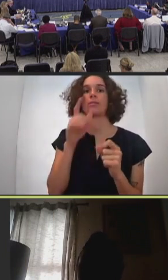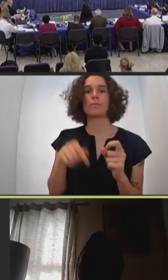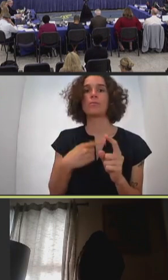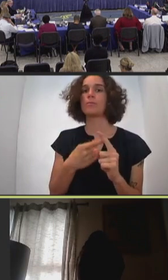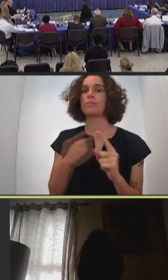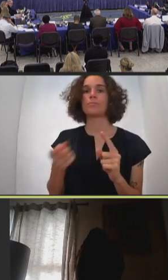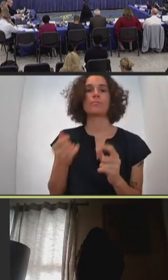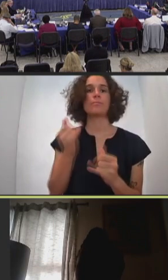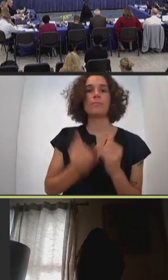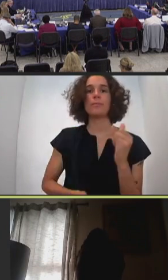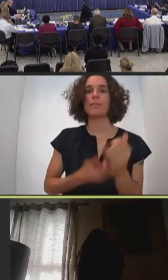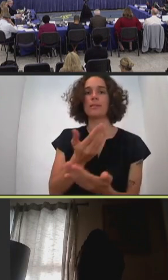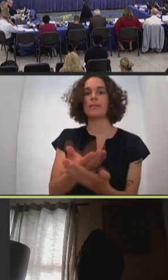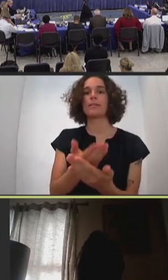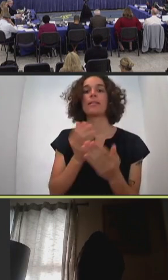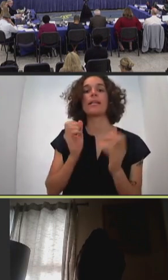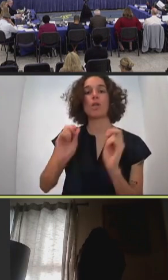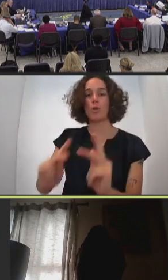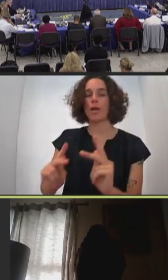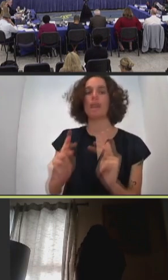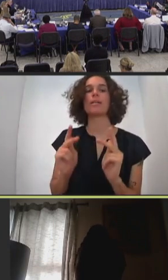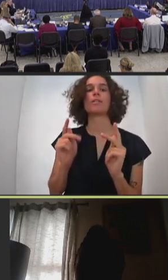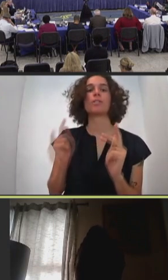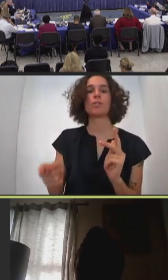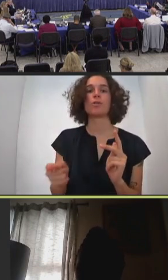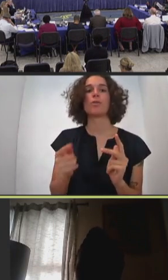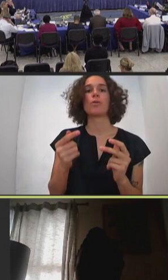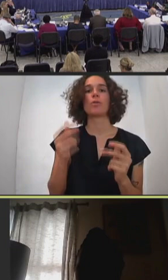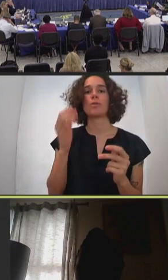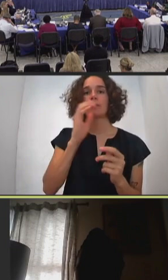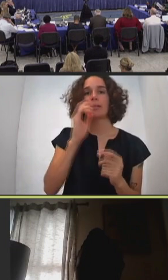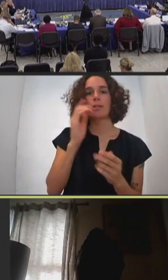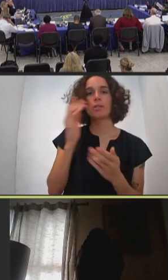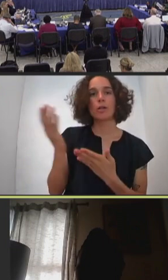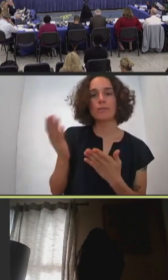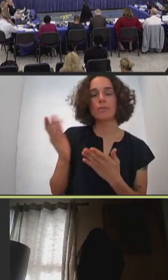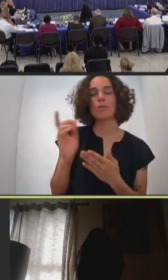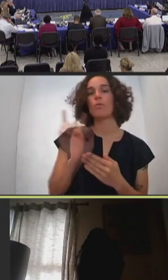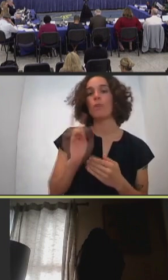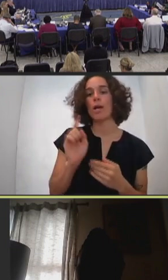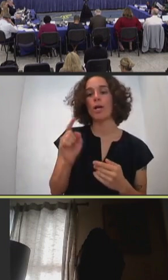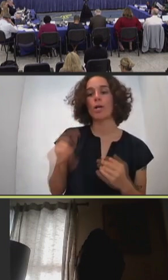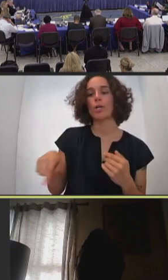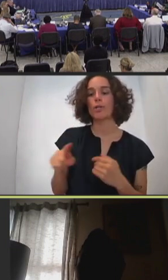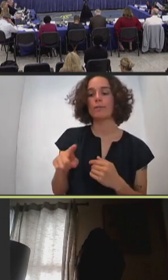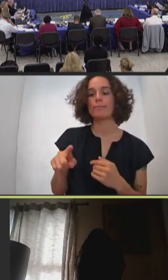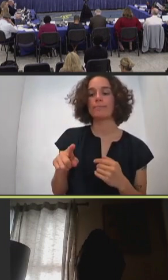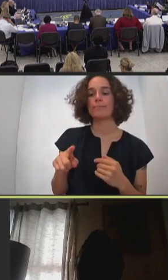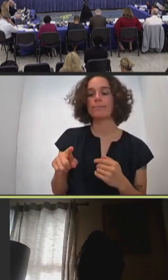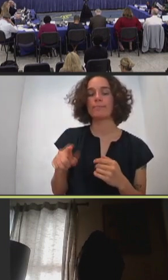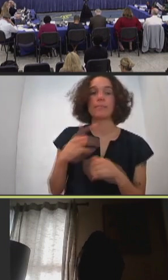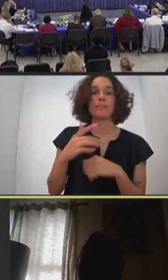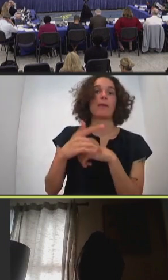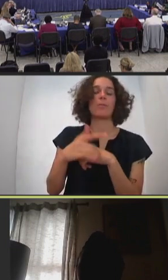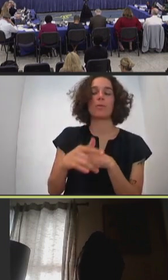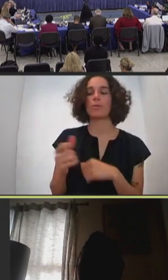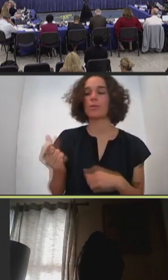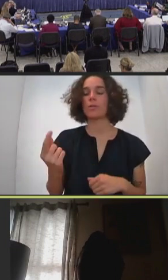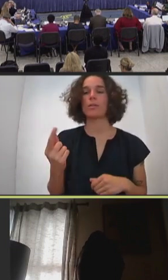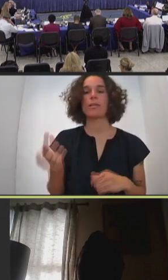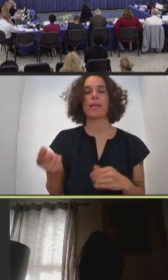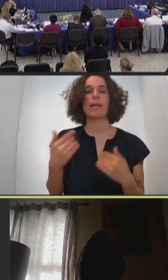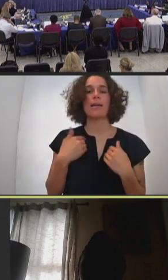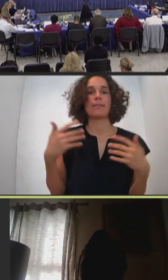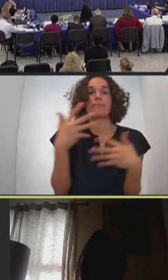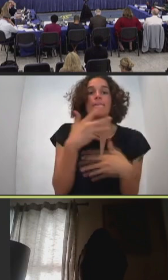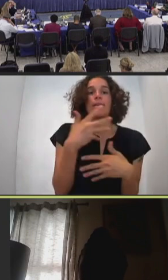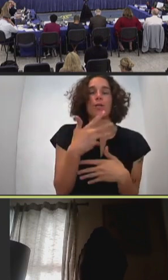that it's okay to seek services where they can because there is the fear of "I will be deported